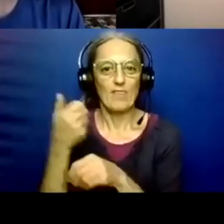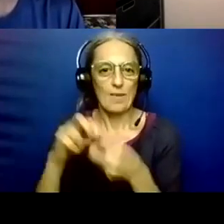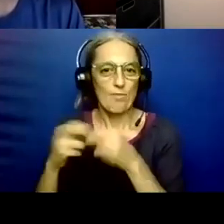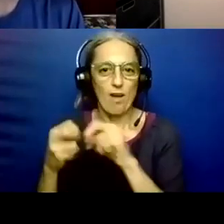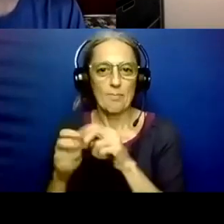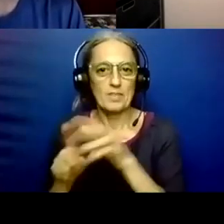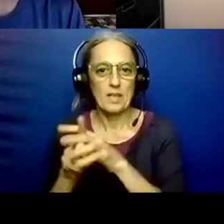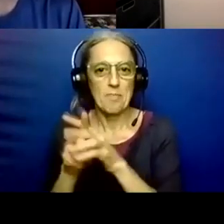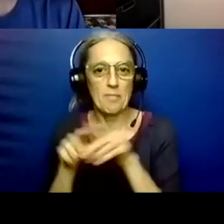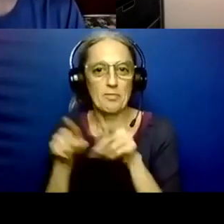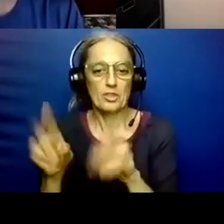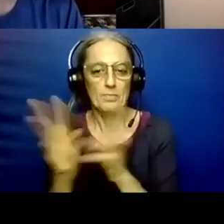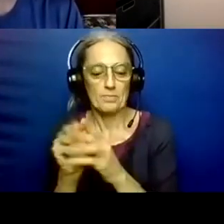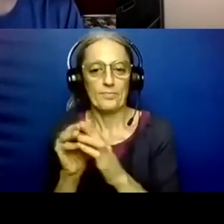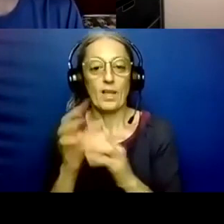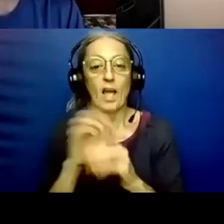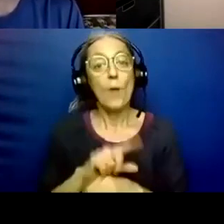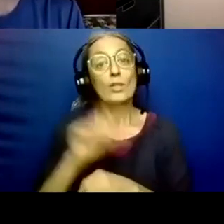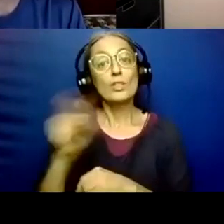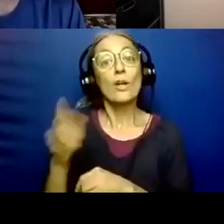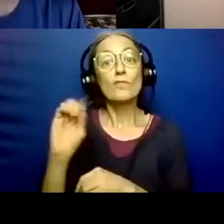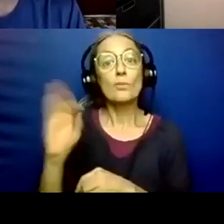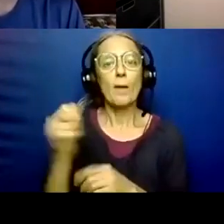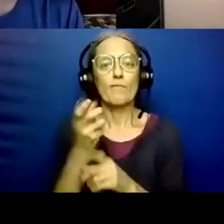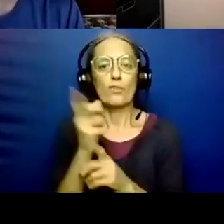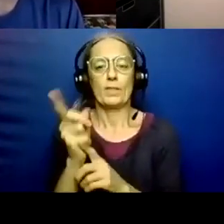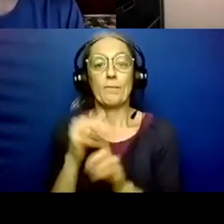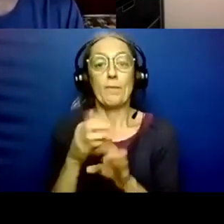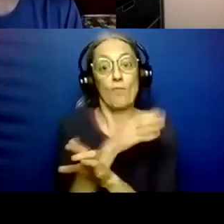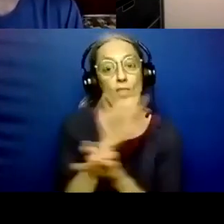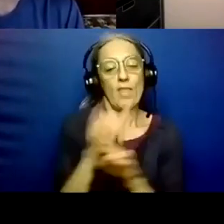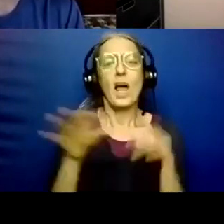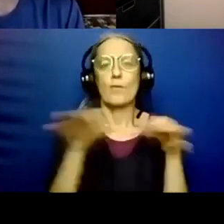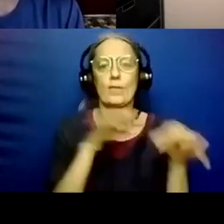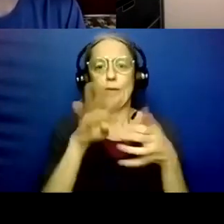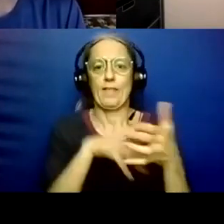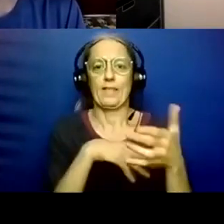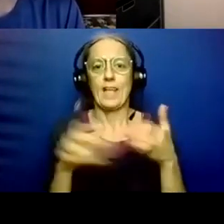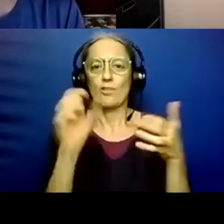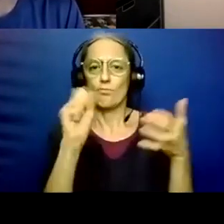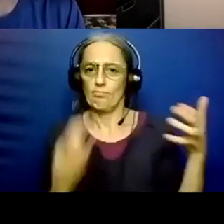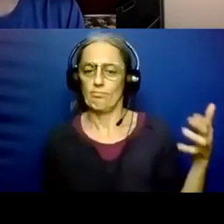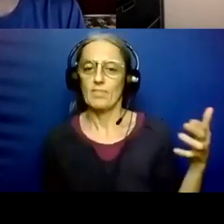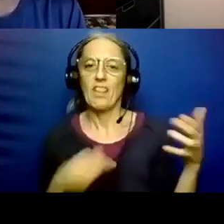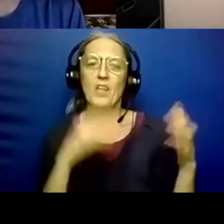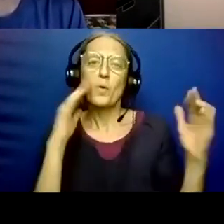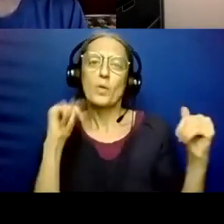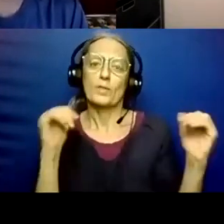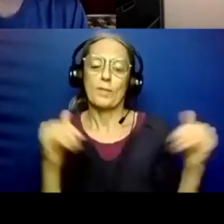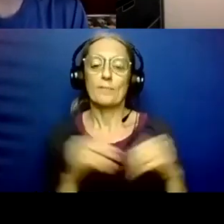but before I do that, I thought I'd lay out the schedule so you can know what to expect today. Bob will say a few words, and then he